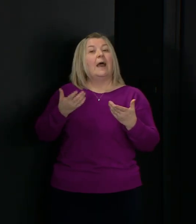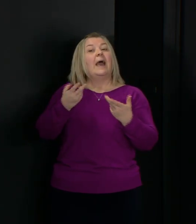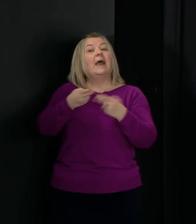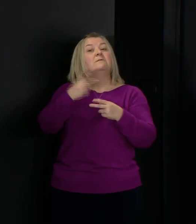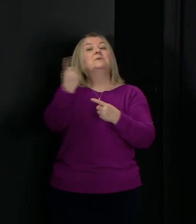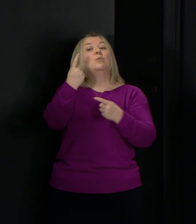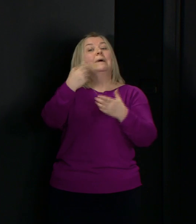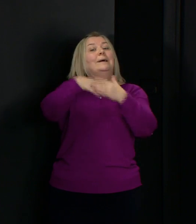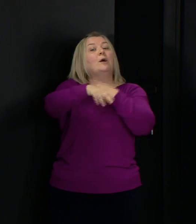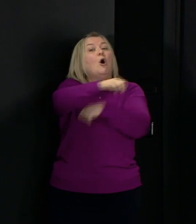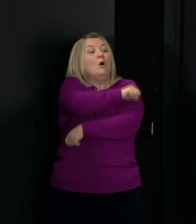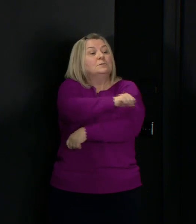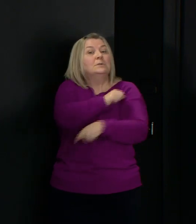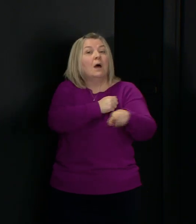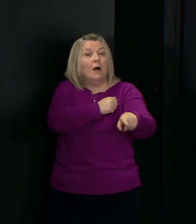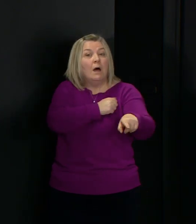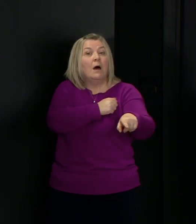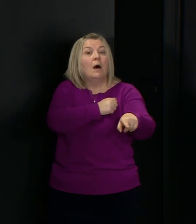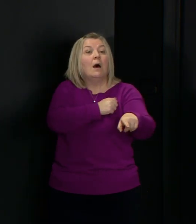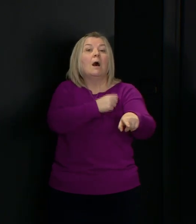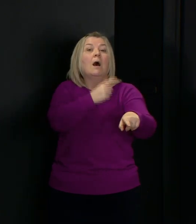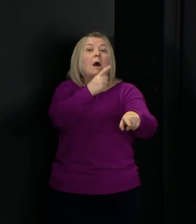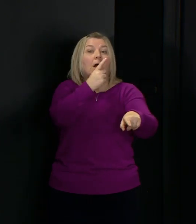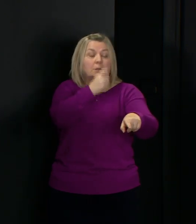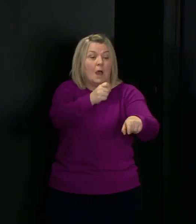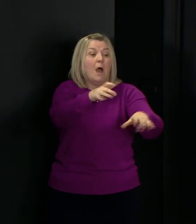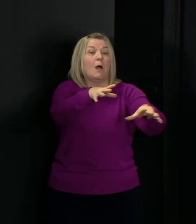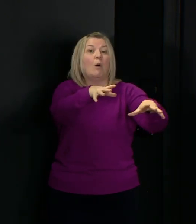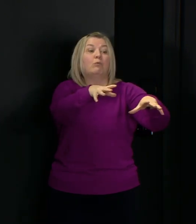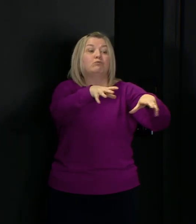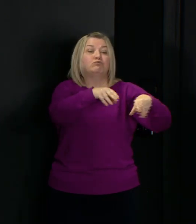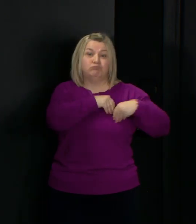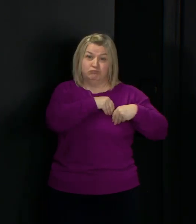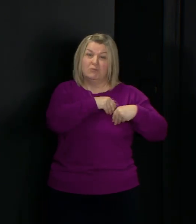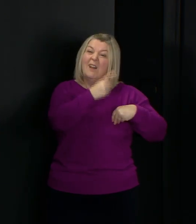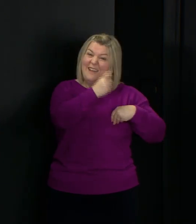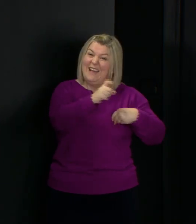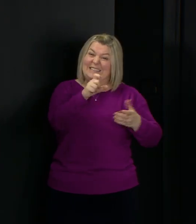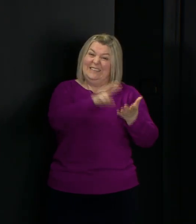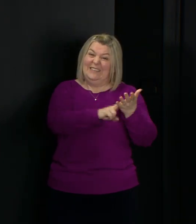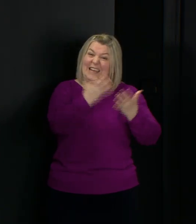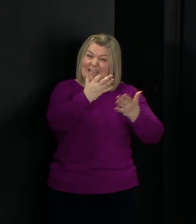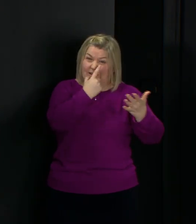virus. This virus appears to love institutions, and so it's something that myself, the National